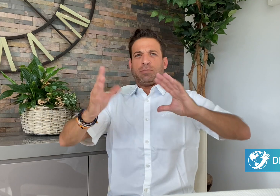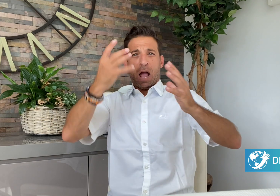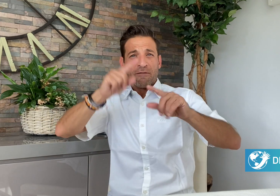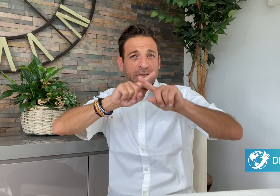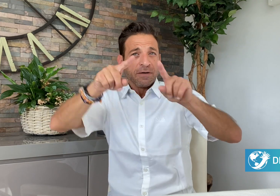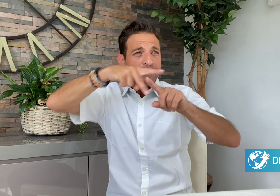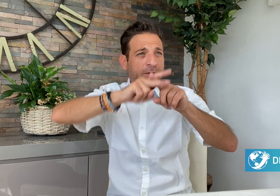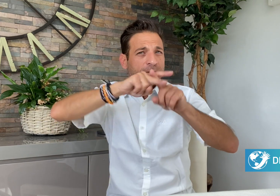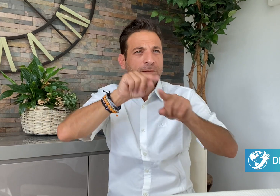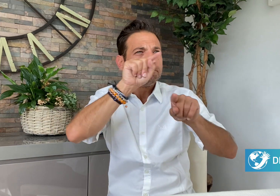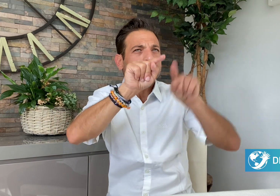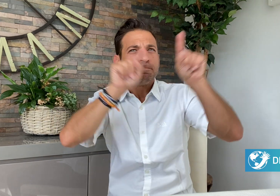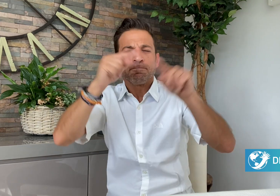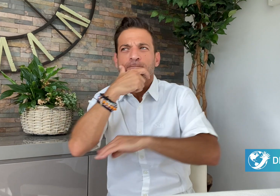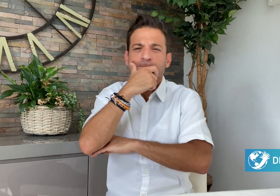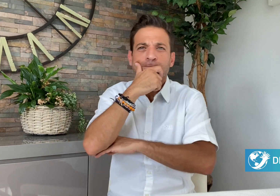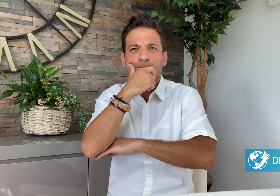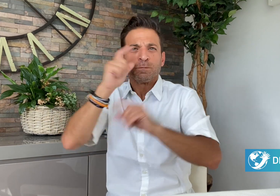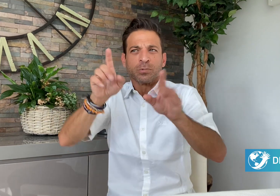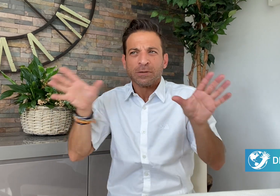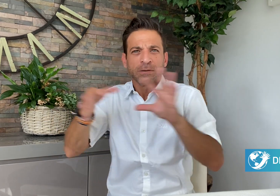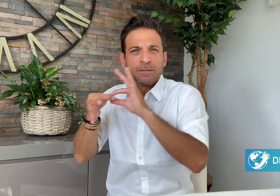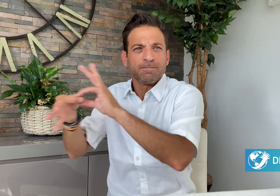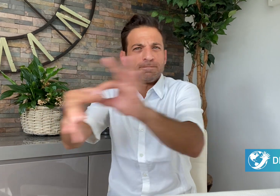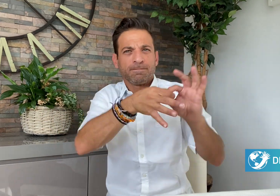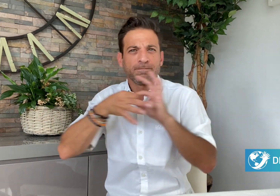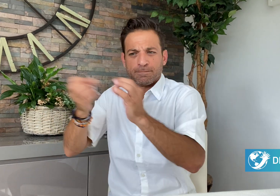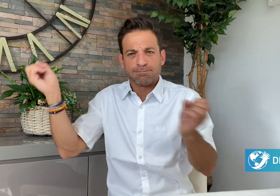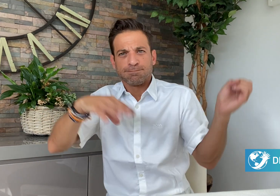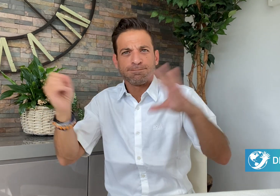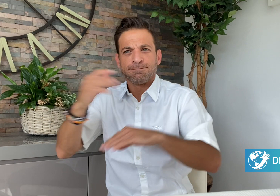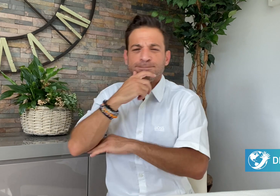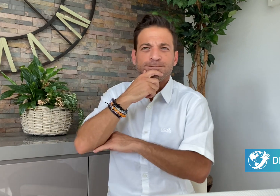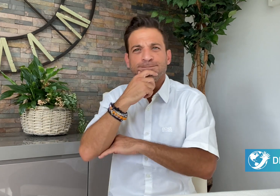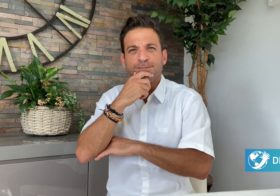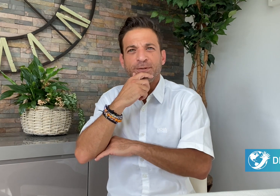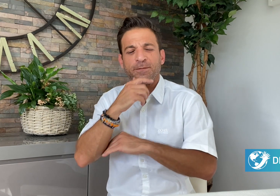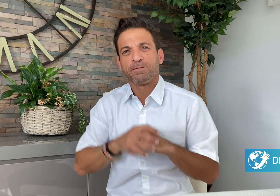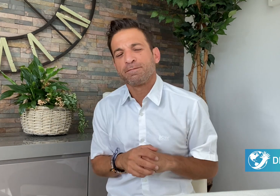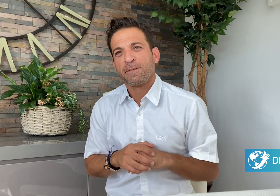Are there other ways to resolve issues associated with Interpreters on TV?